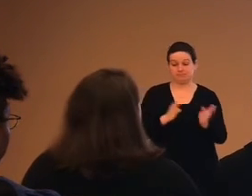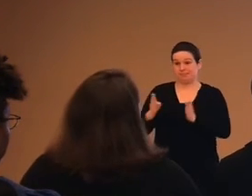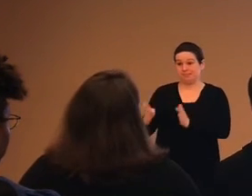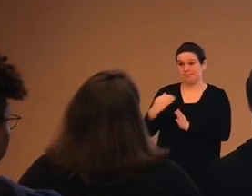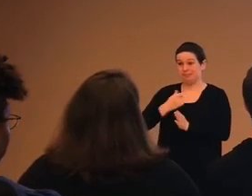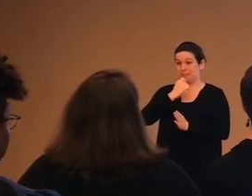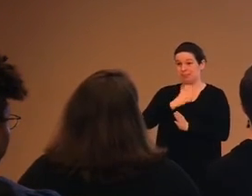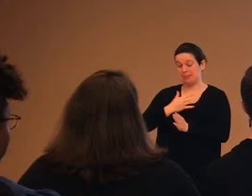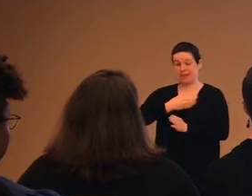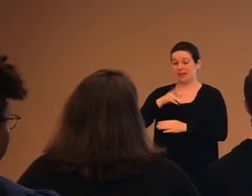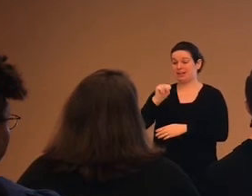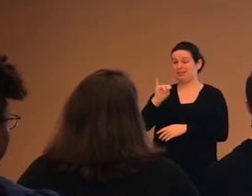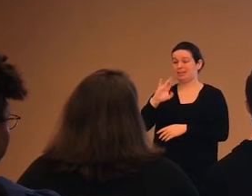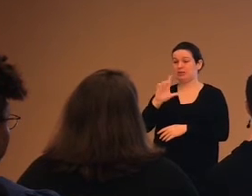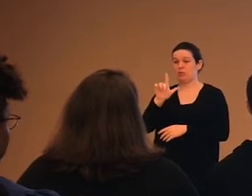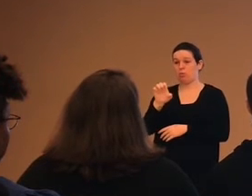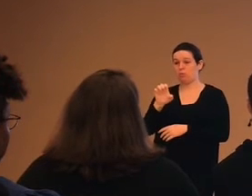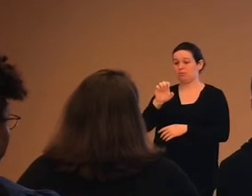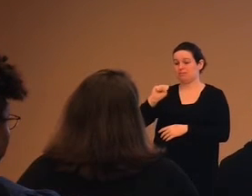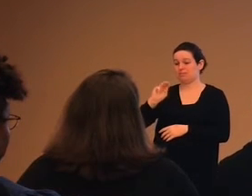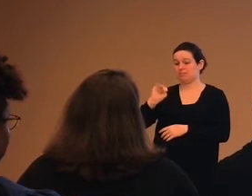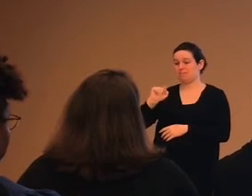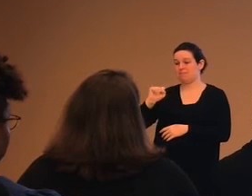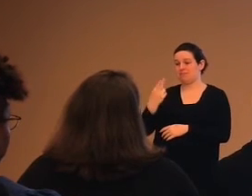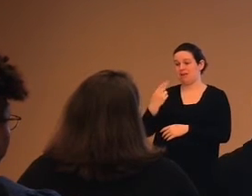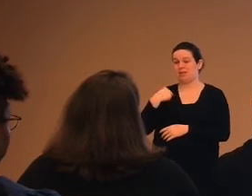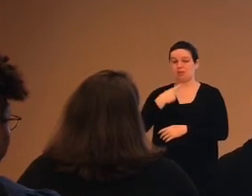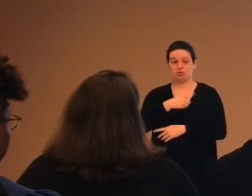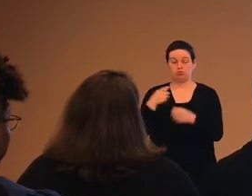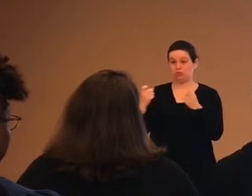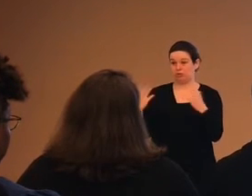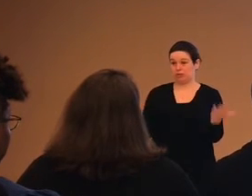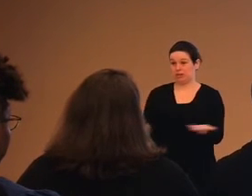Nicole is the membership coordinator here at the Missouri Historical Society?